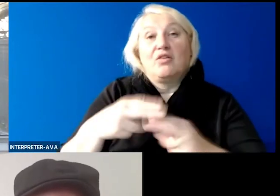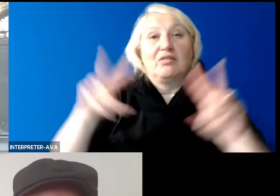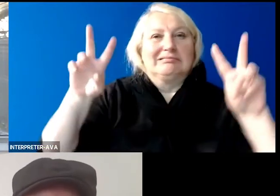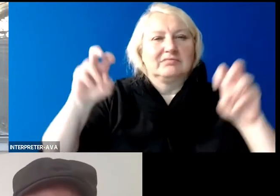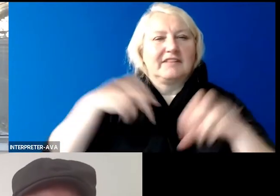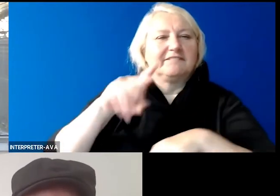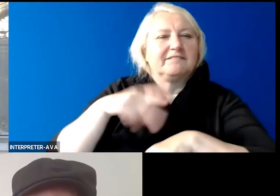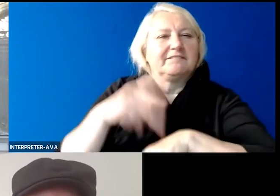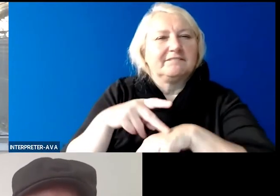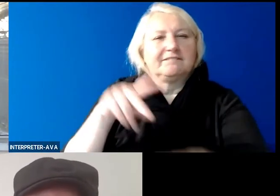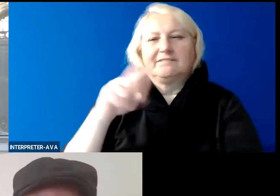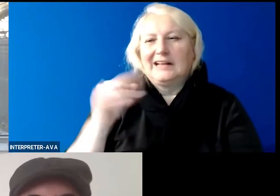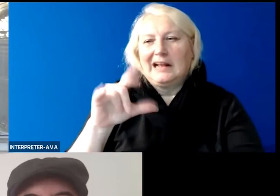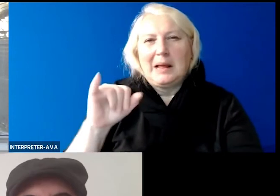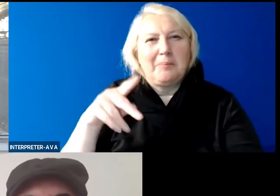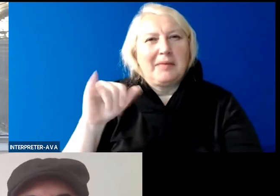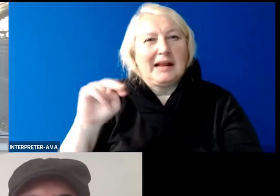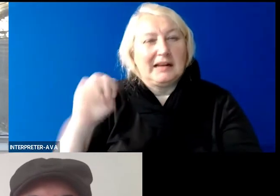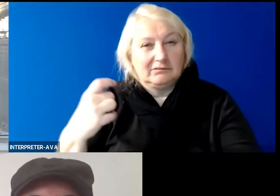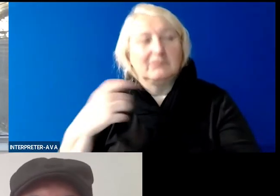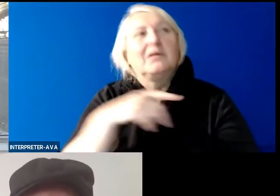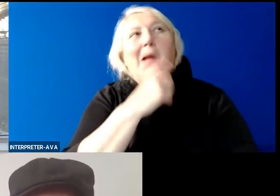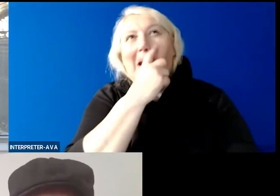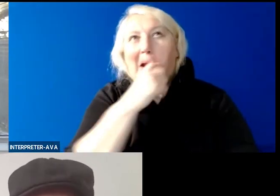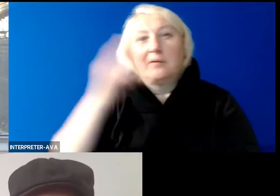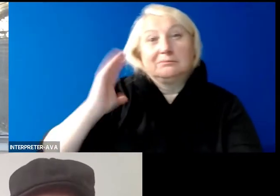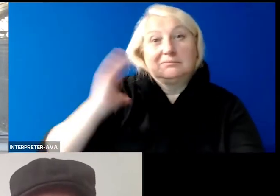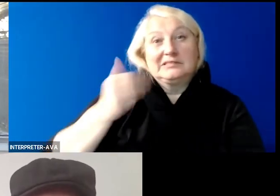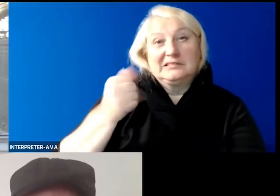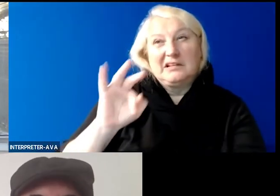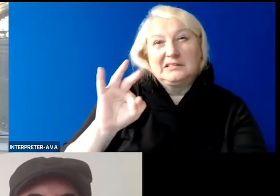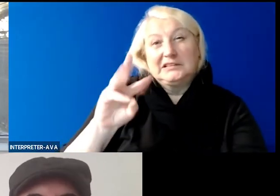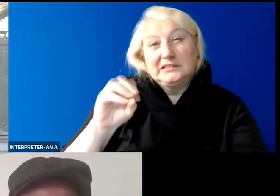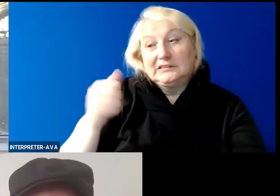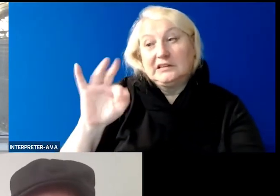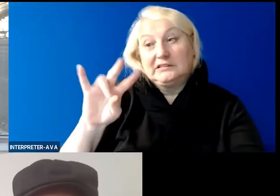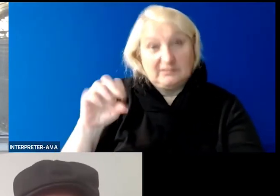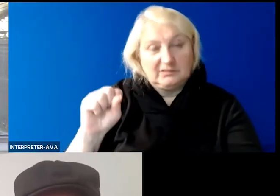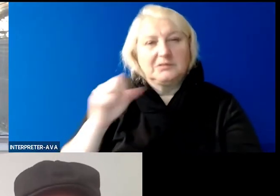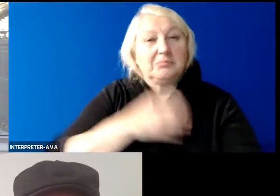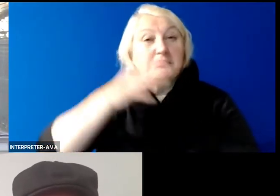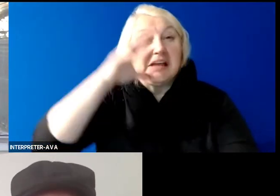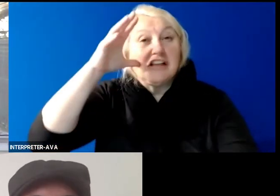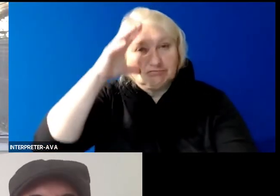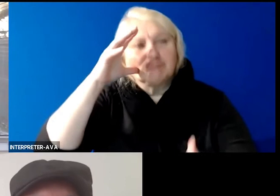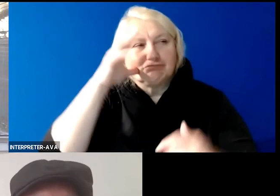My parents came to Canada in the 1960s and in the 1970s, from the Philippines. I was born in